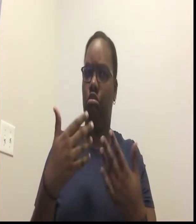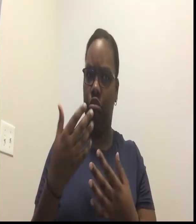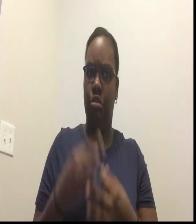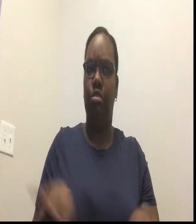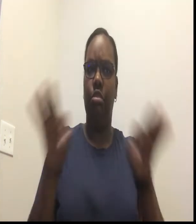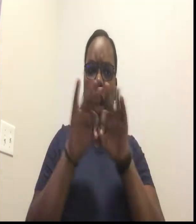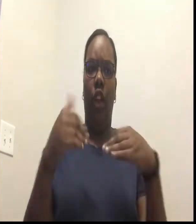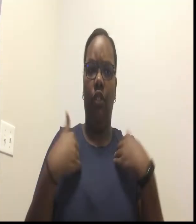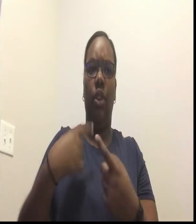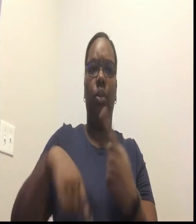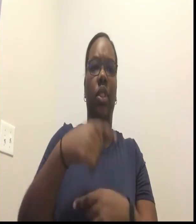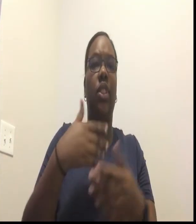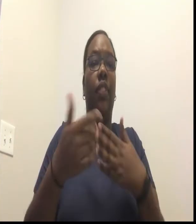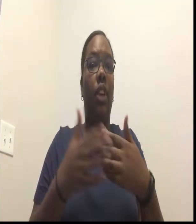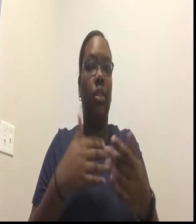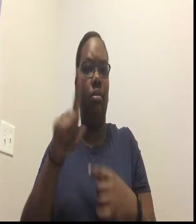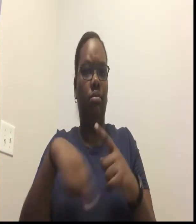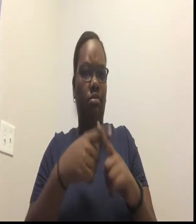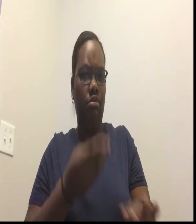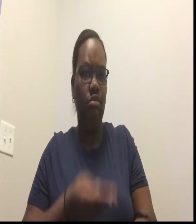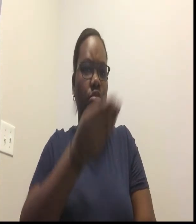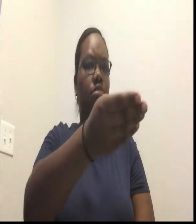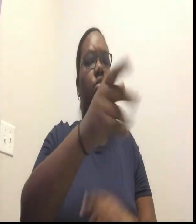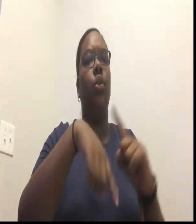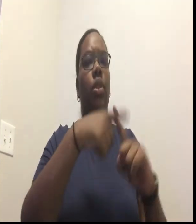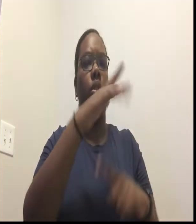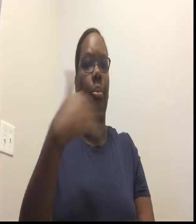and even hand out to your membership when there is a